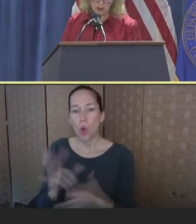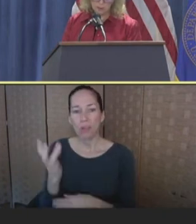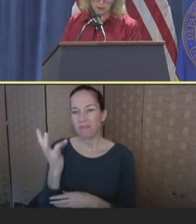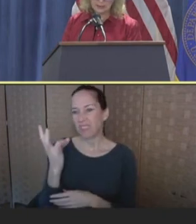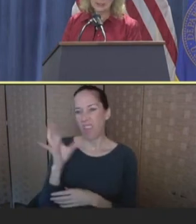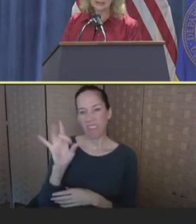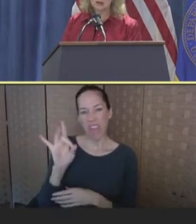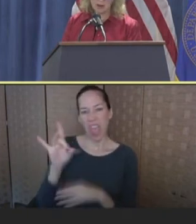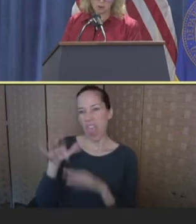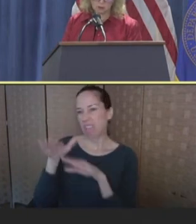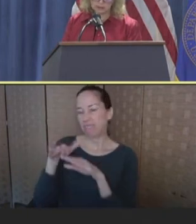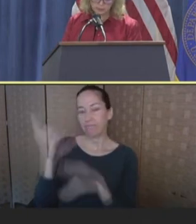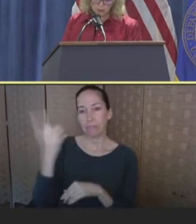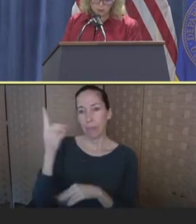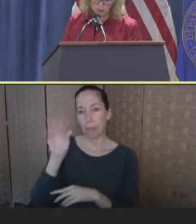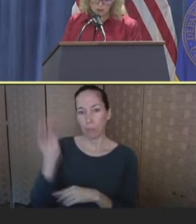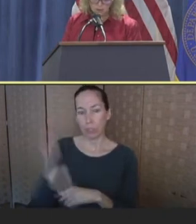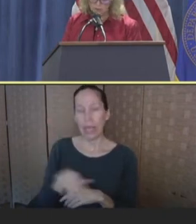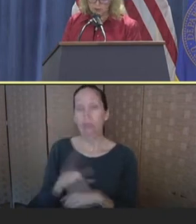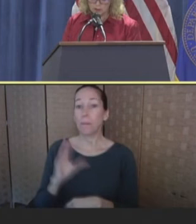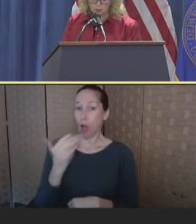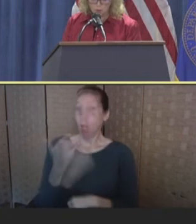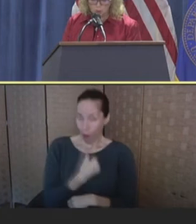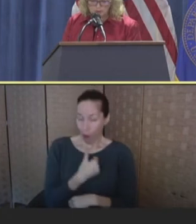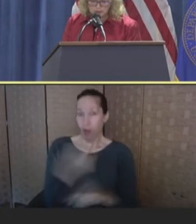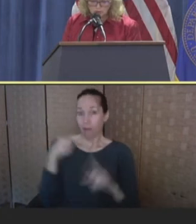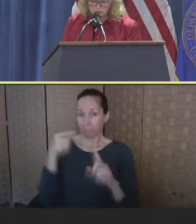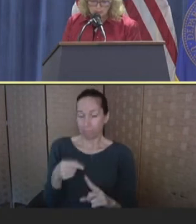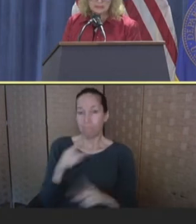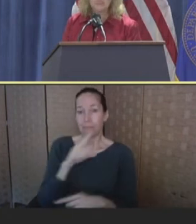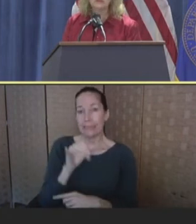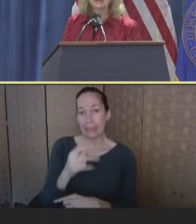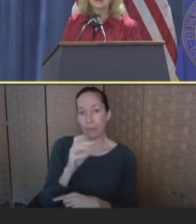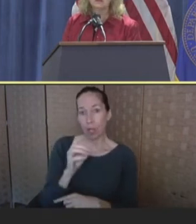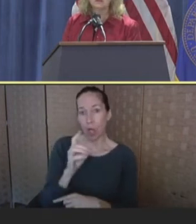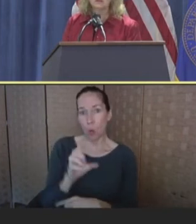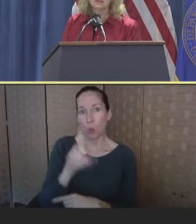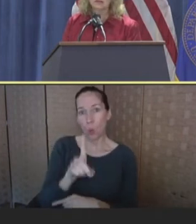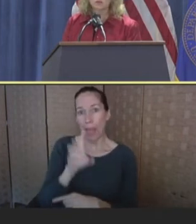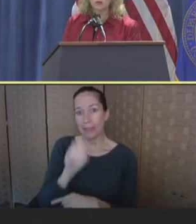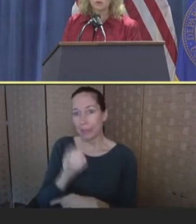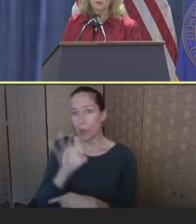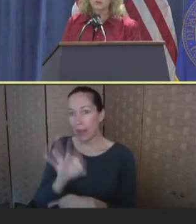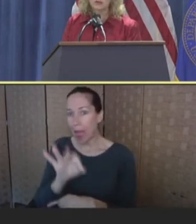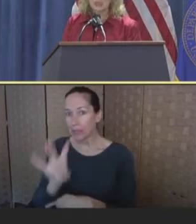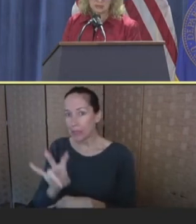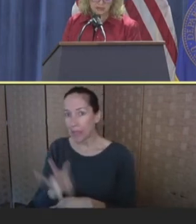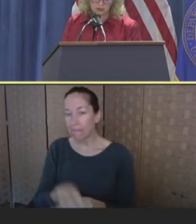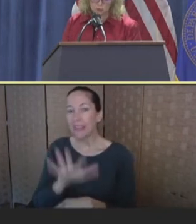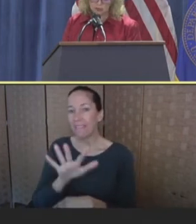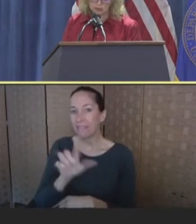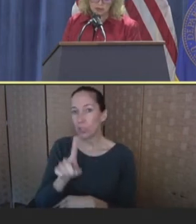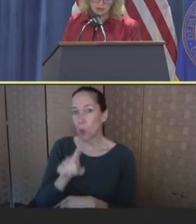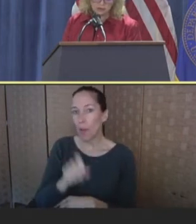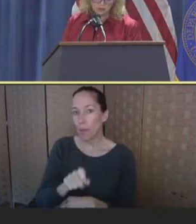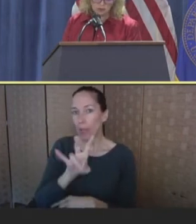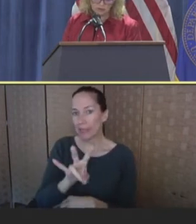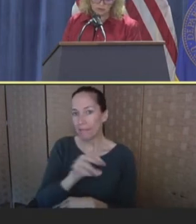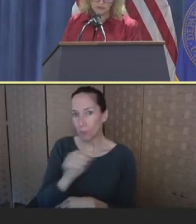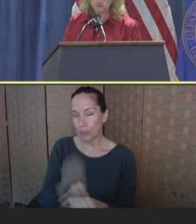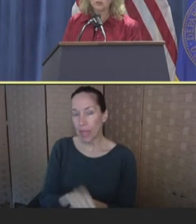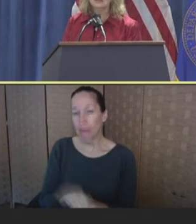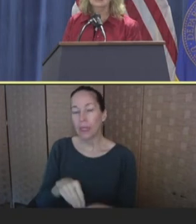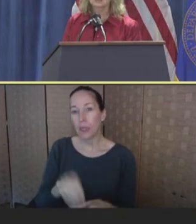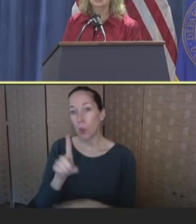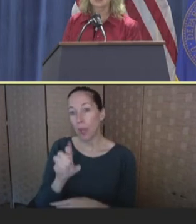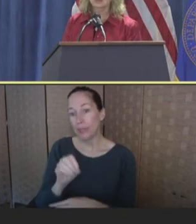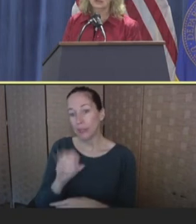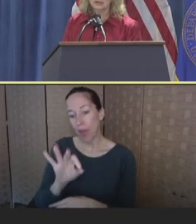But in our zip code of 10977, it's 57.1 percent, and in 10952, it's as low as 37.3 percent.